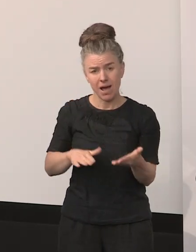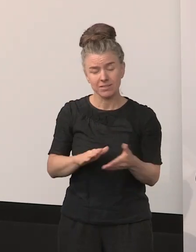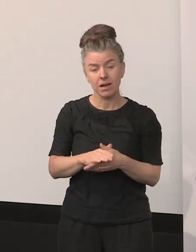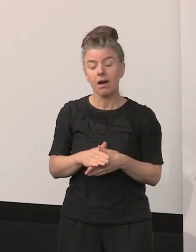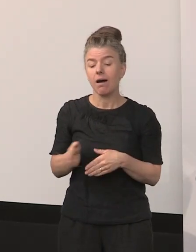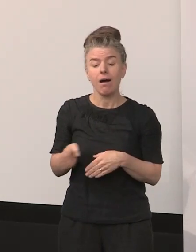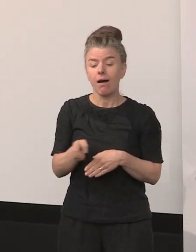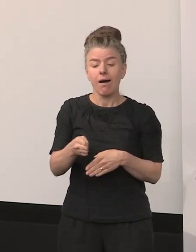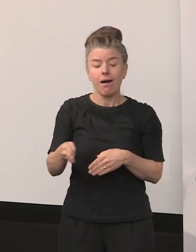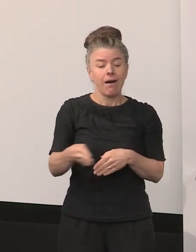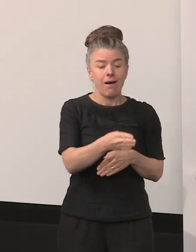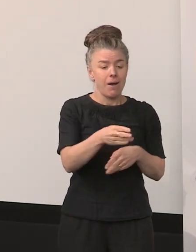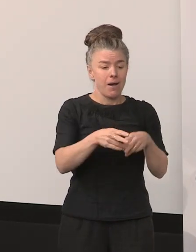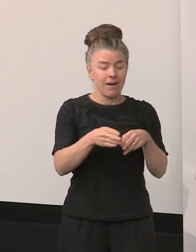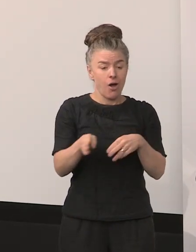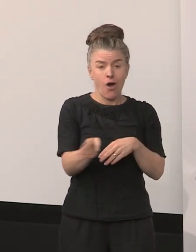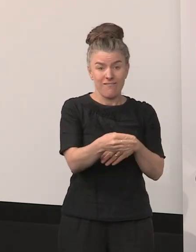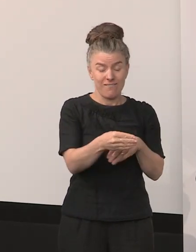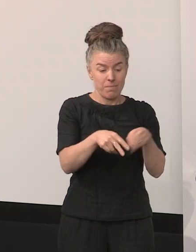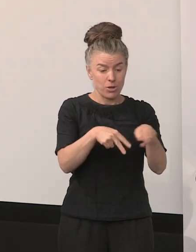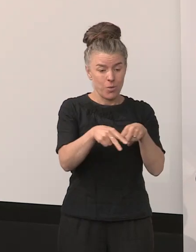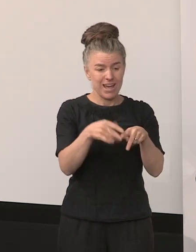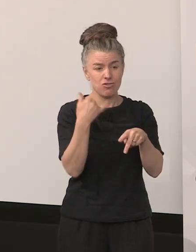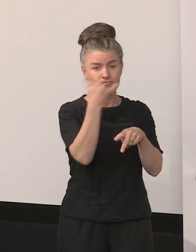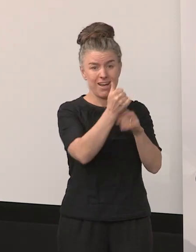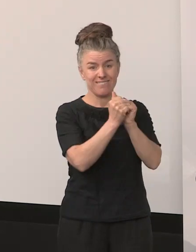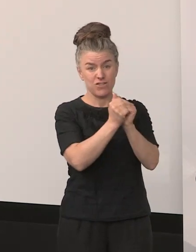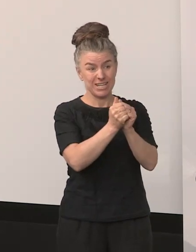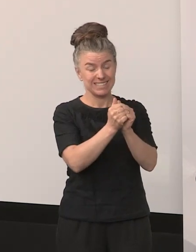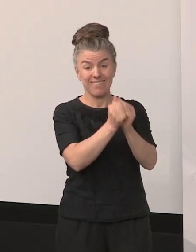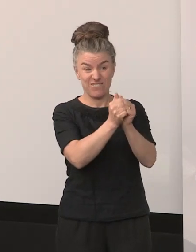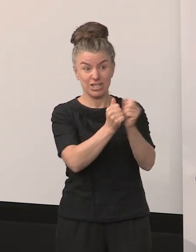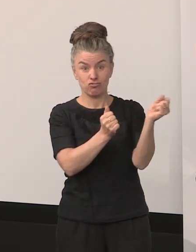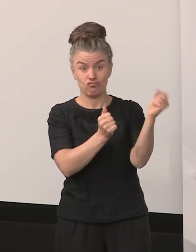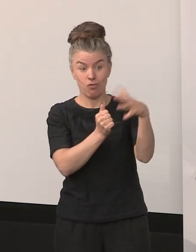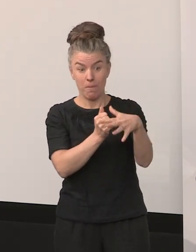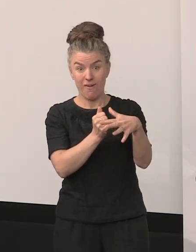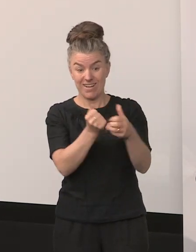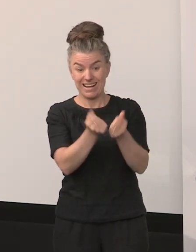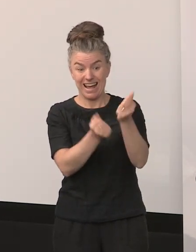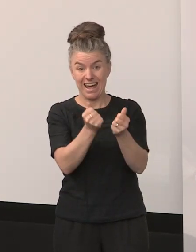to the stressful circumstances they were in. When they were able to get off the motorway,